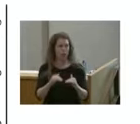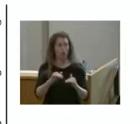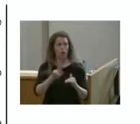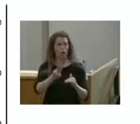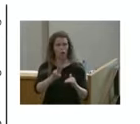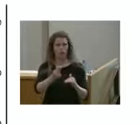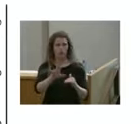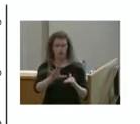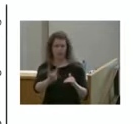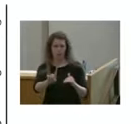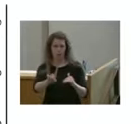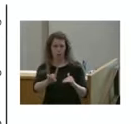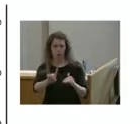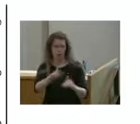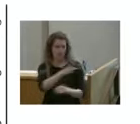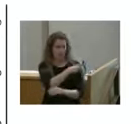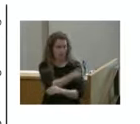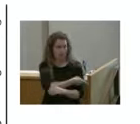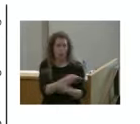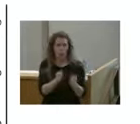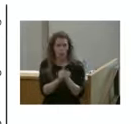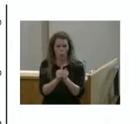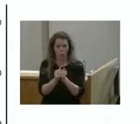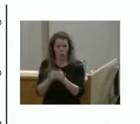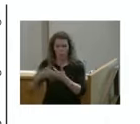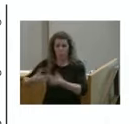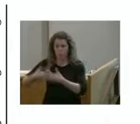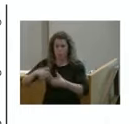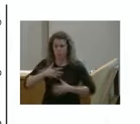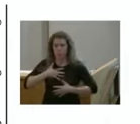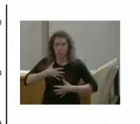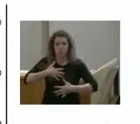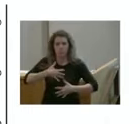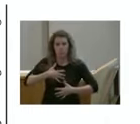until this point, we have a 188 cumulative deaths, okay. And